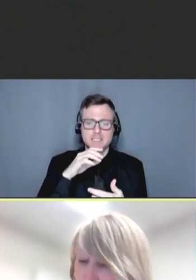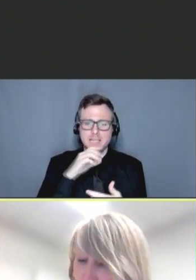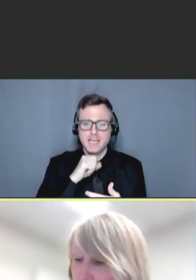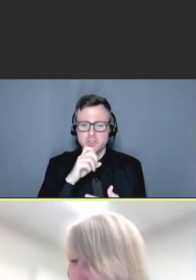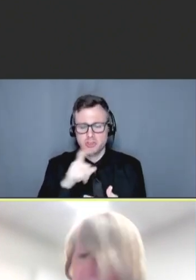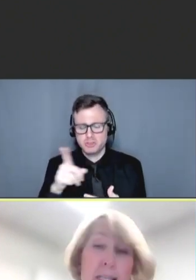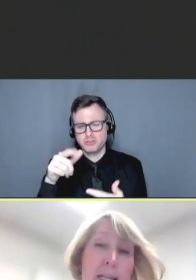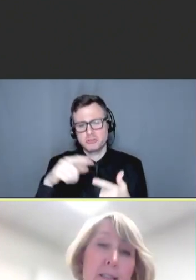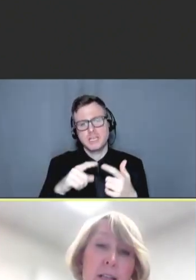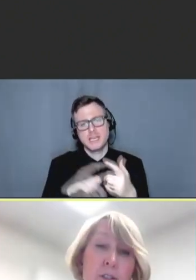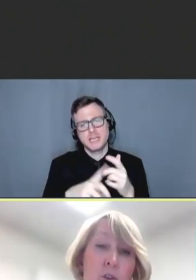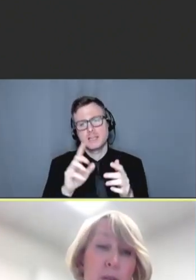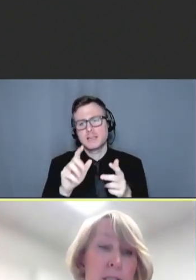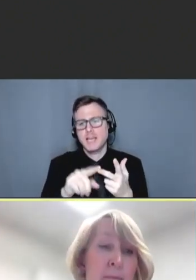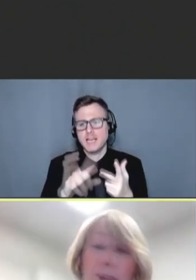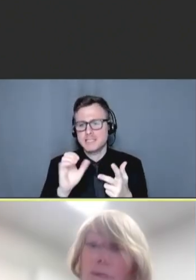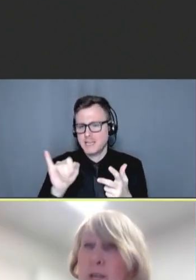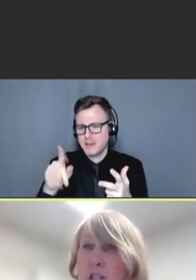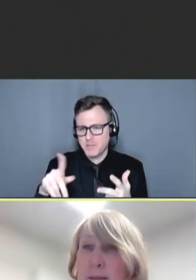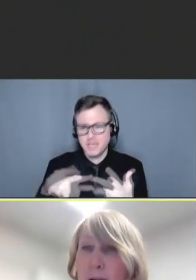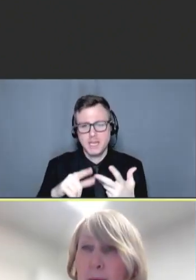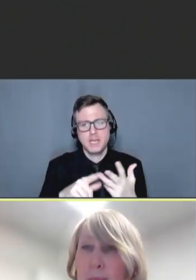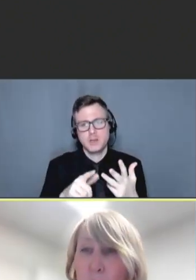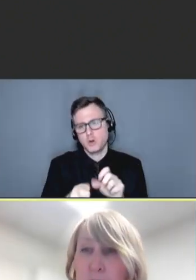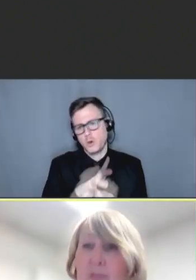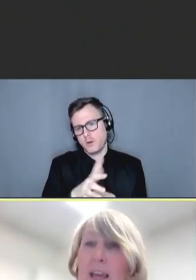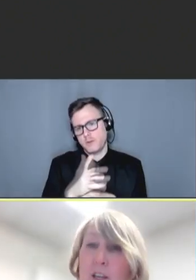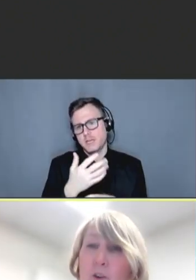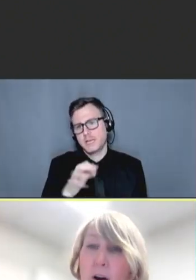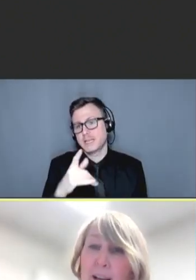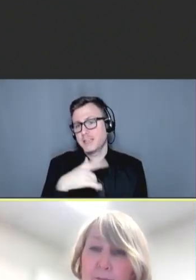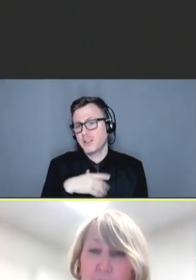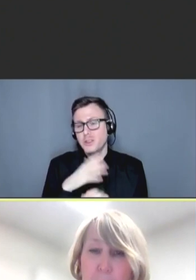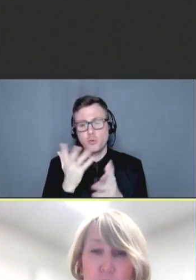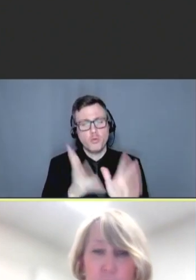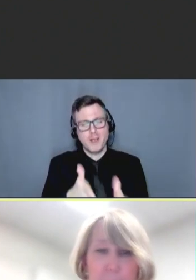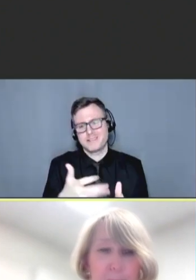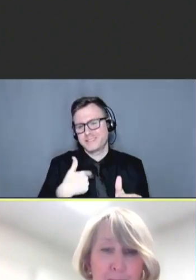And so, the rest of my information is in my report. Thank you all again for the opportunity.